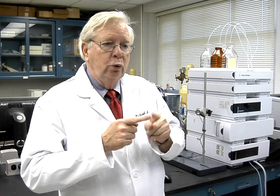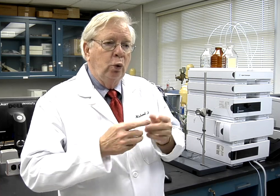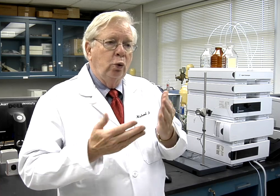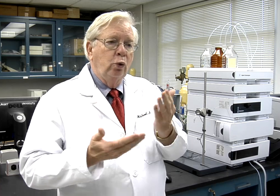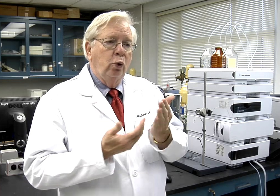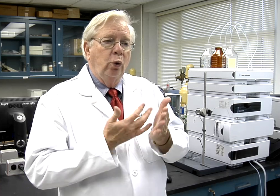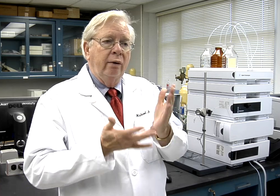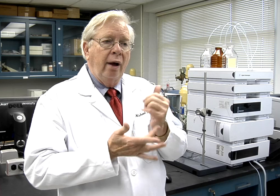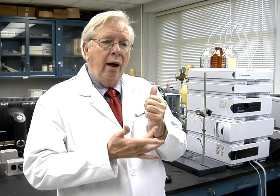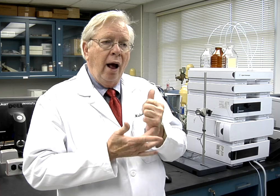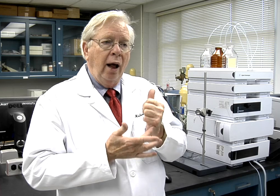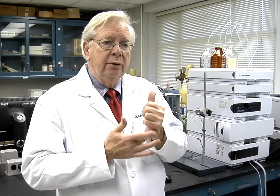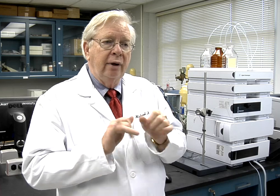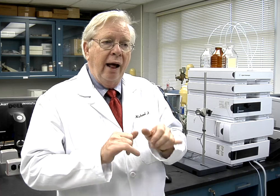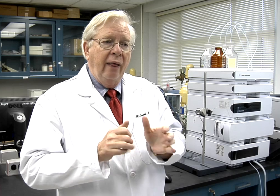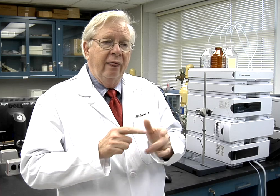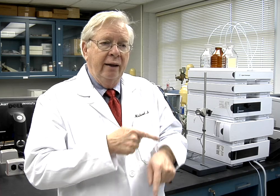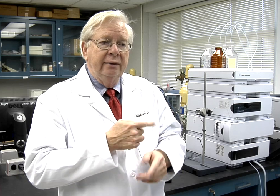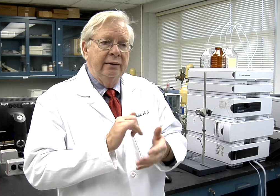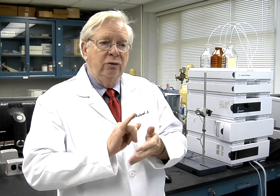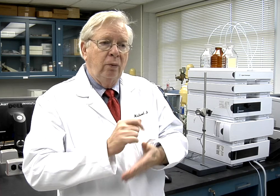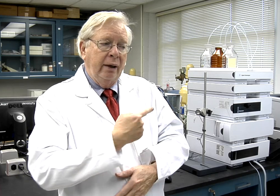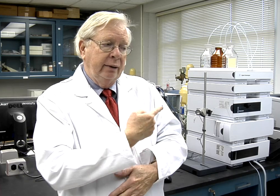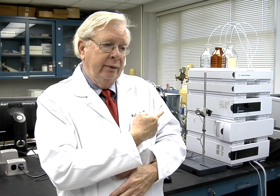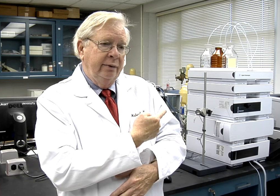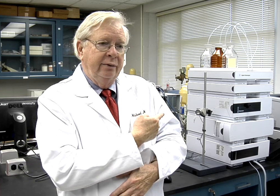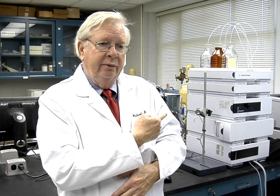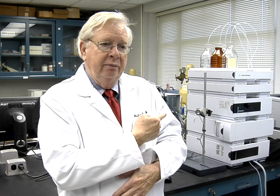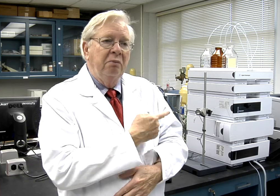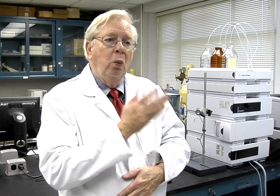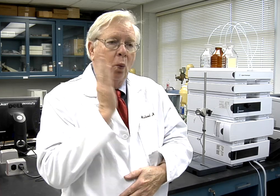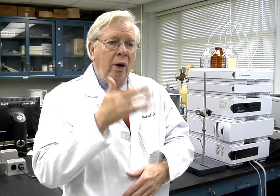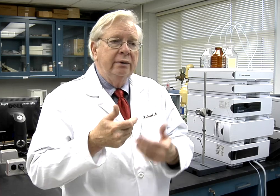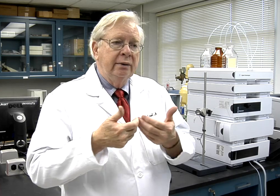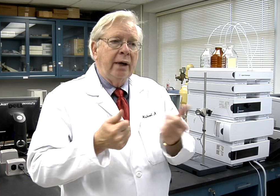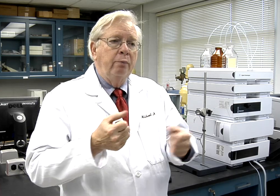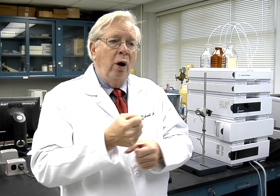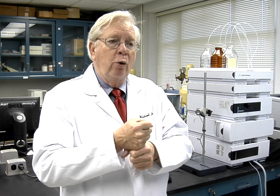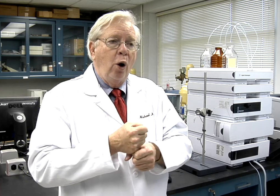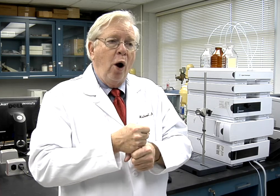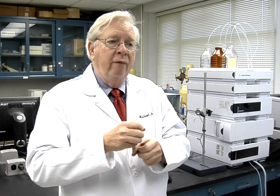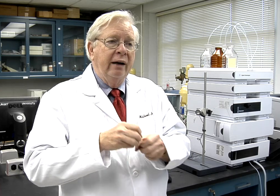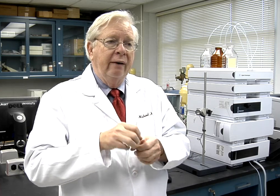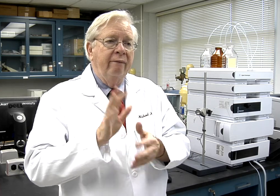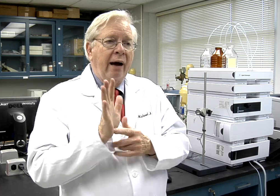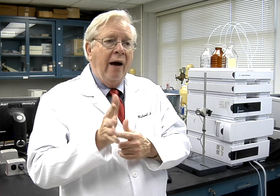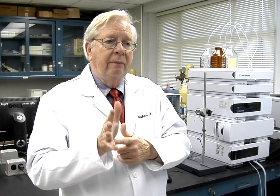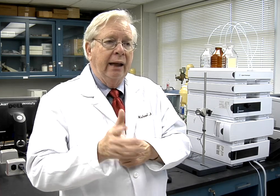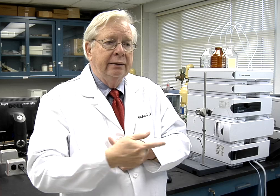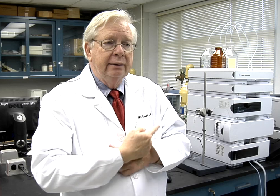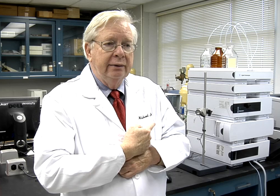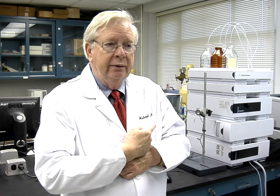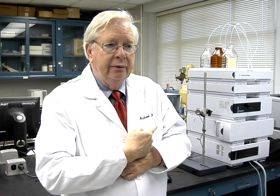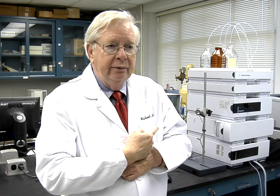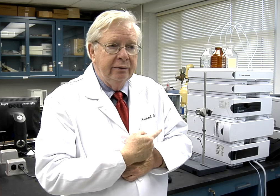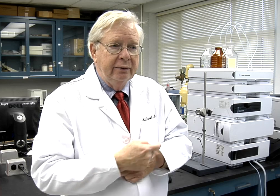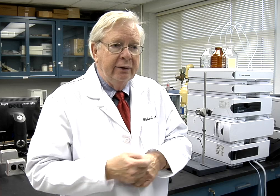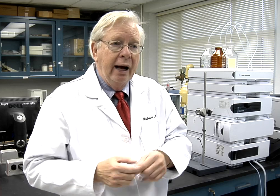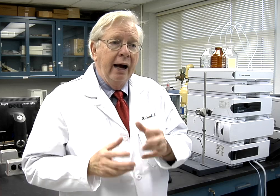We have moved from the old methods of wet chemistry to new technology like this instrument, which will separate coffee's components in five minutes.